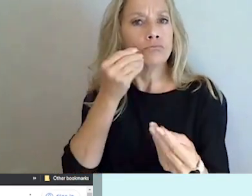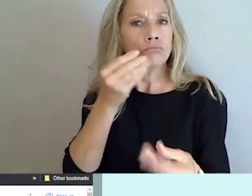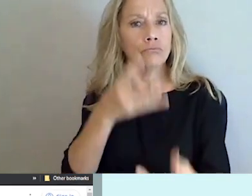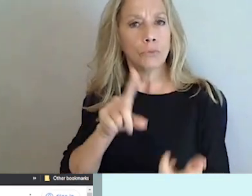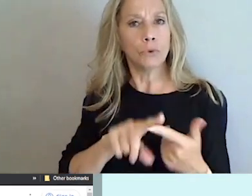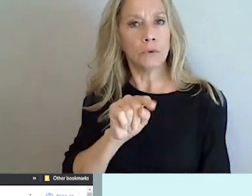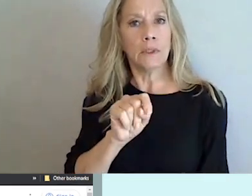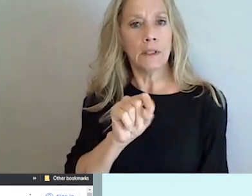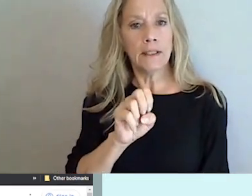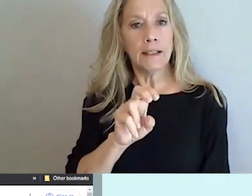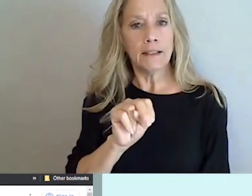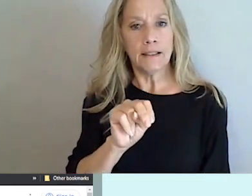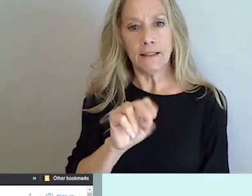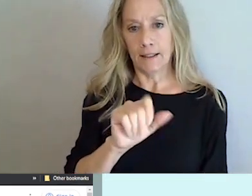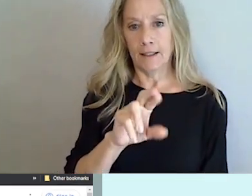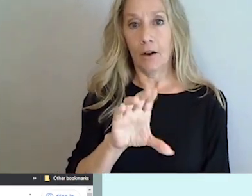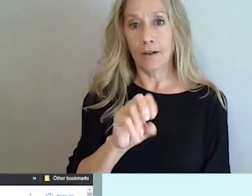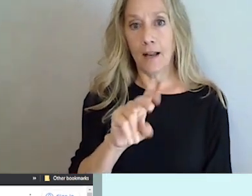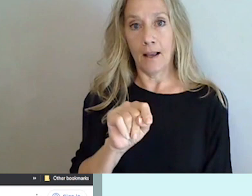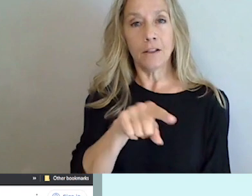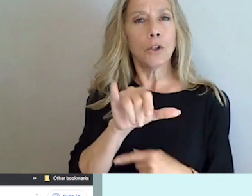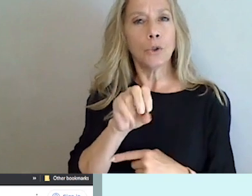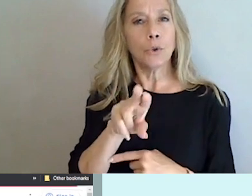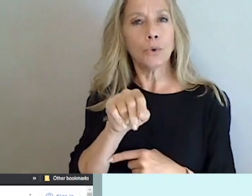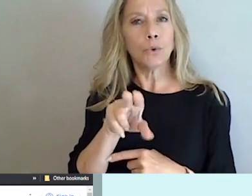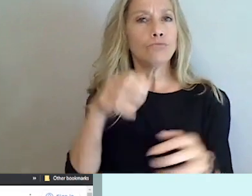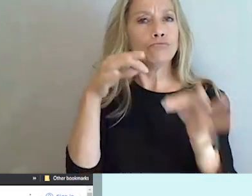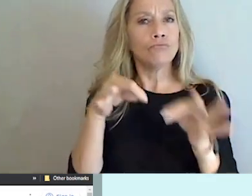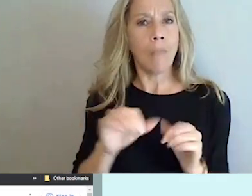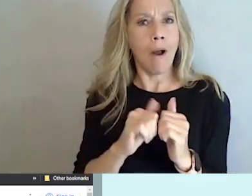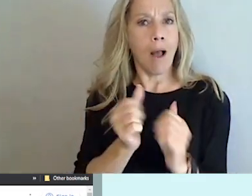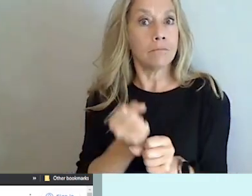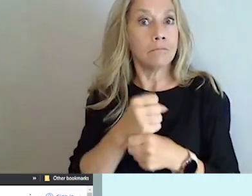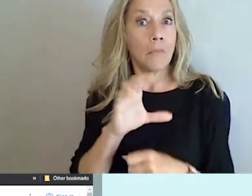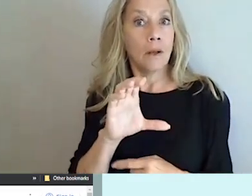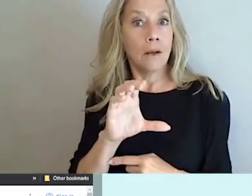video on TennCare’s YouTube channel for steps on creating an account and linking.